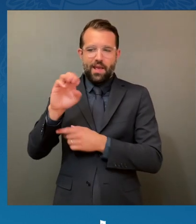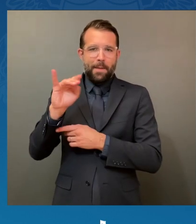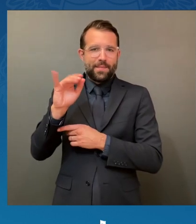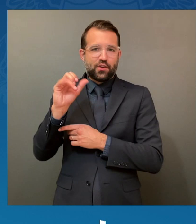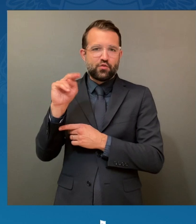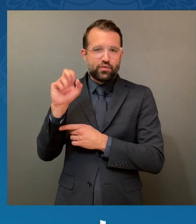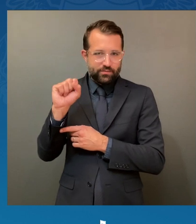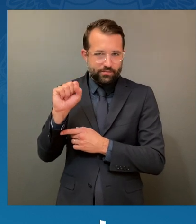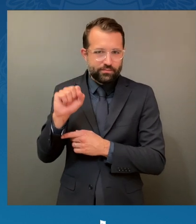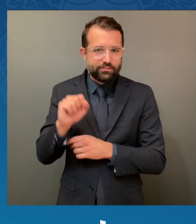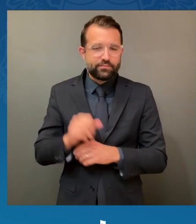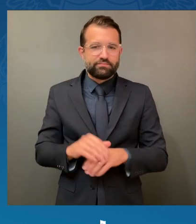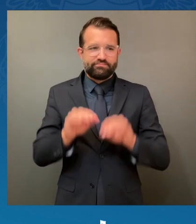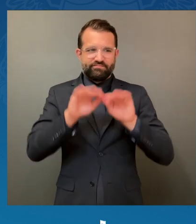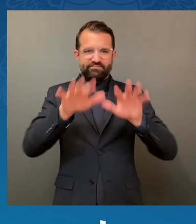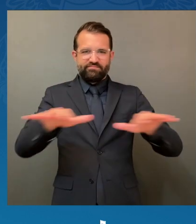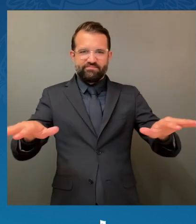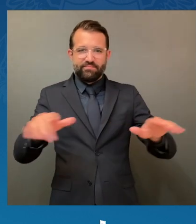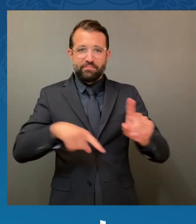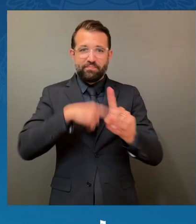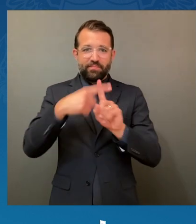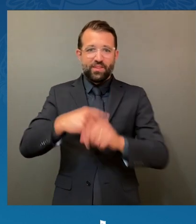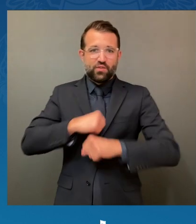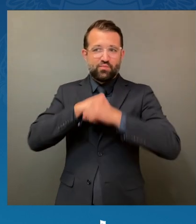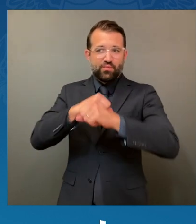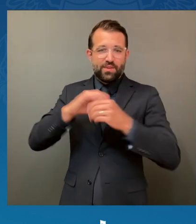It is because too many so-called leaders